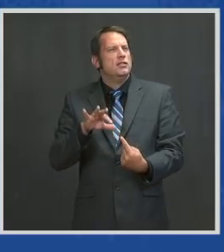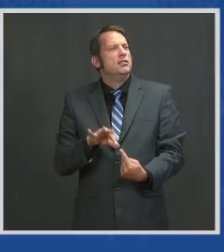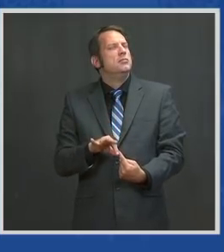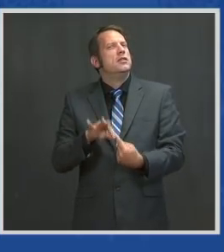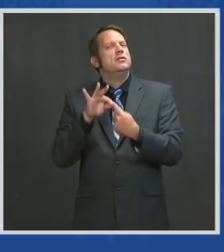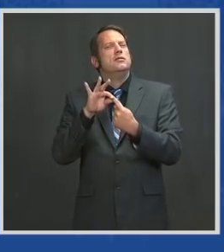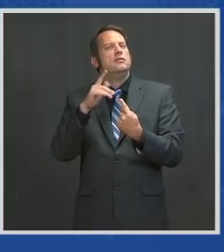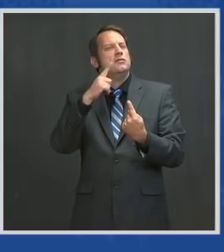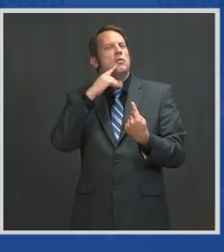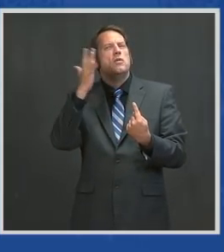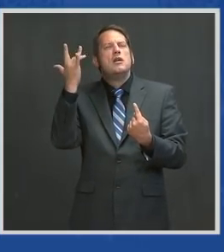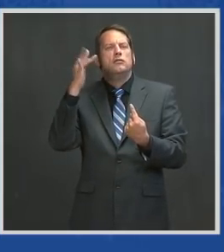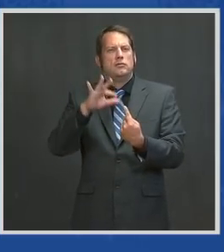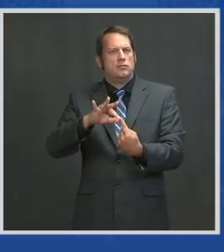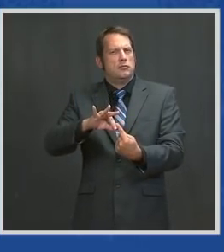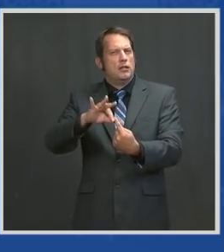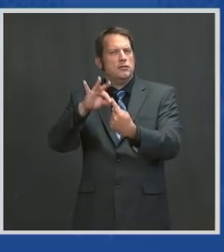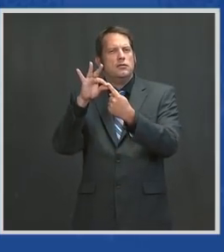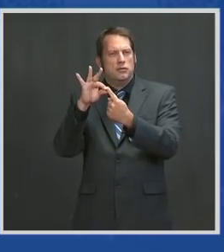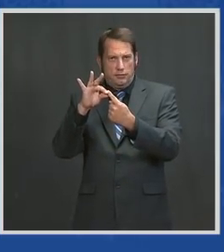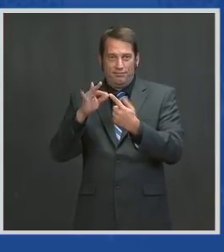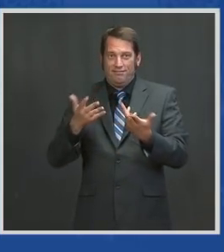on their first official visit abroad.